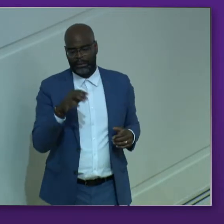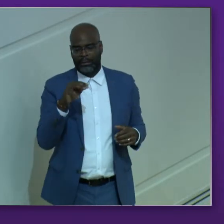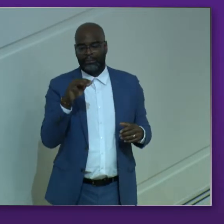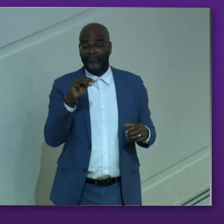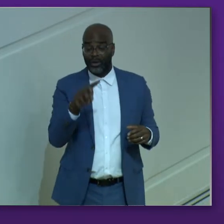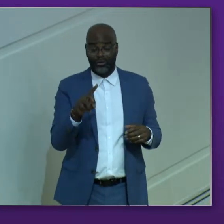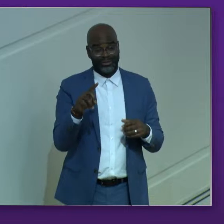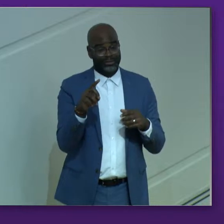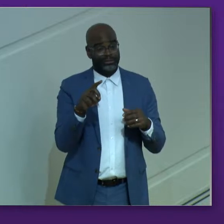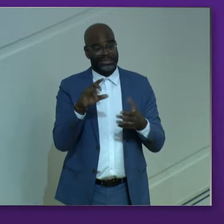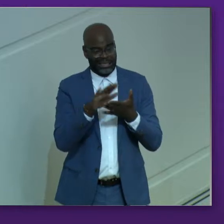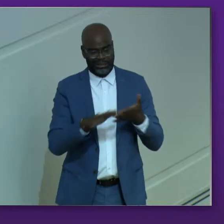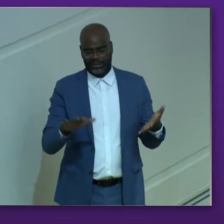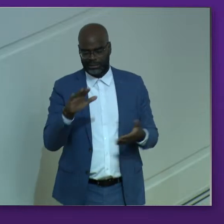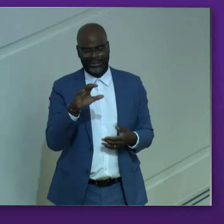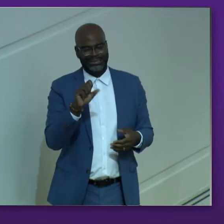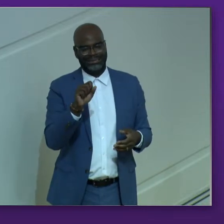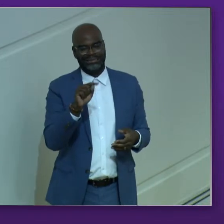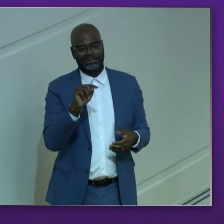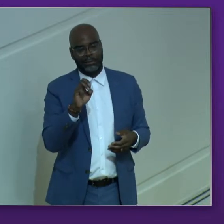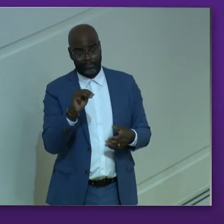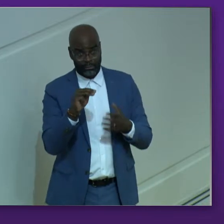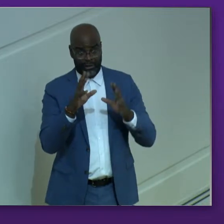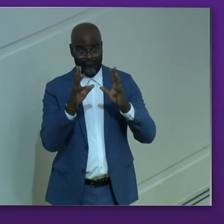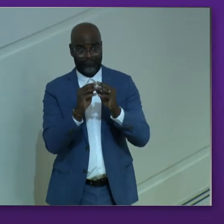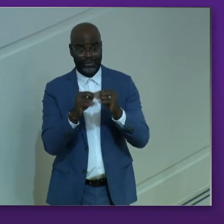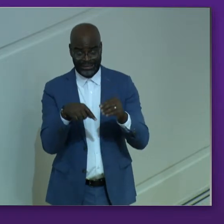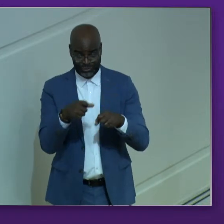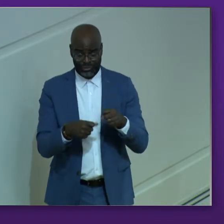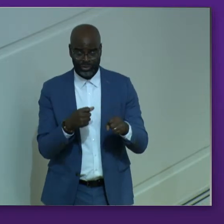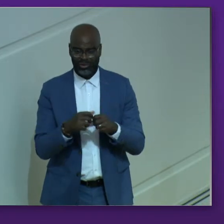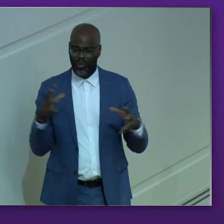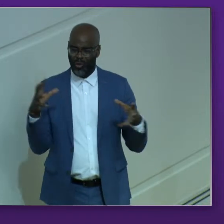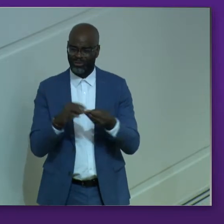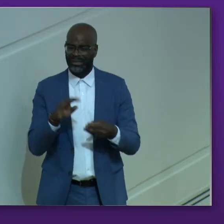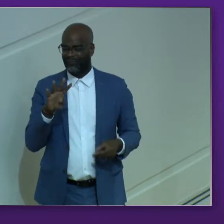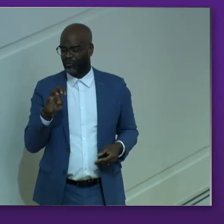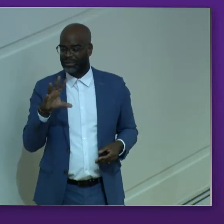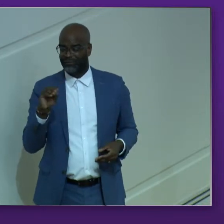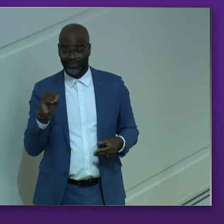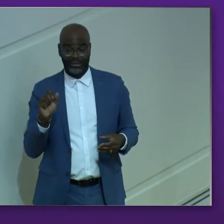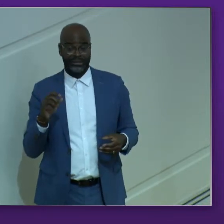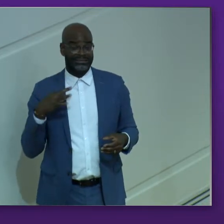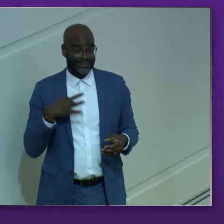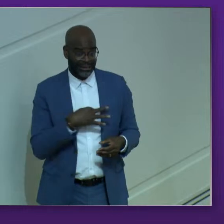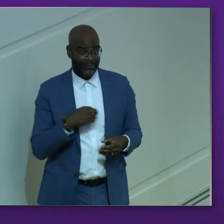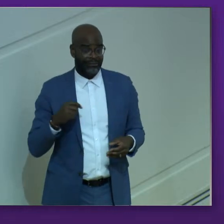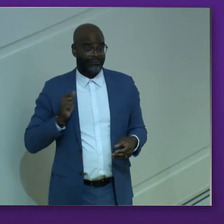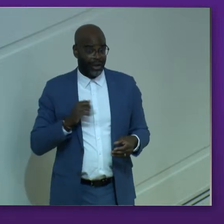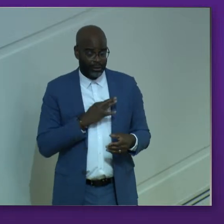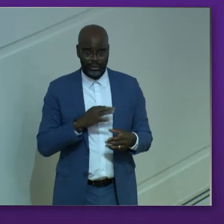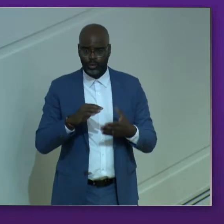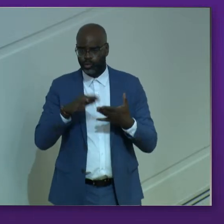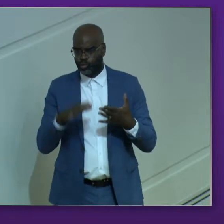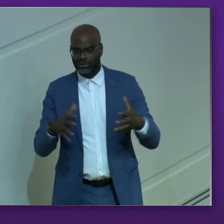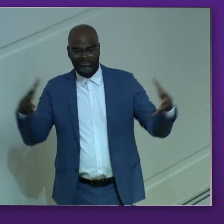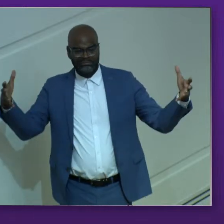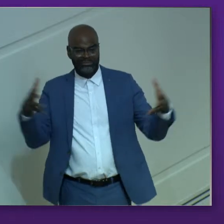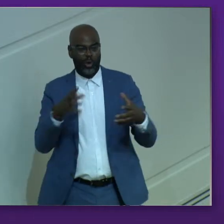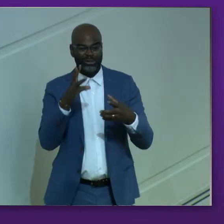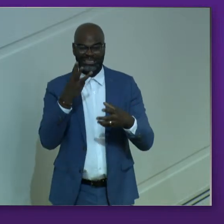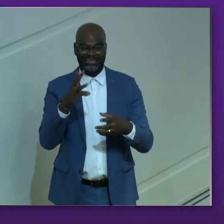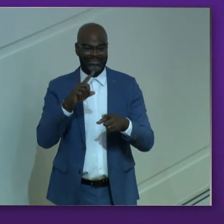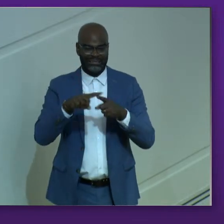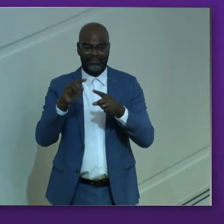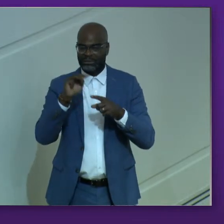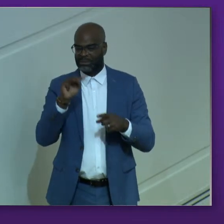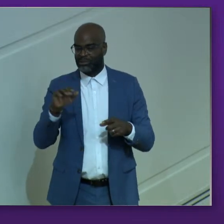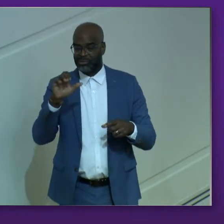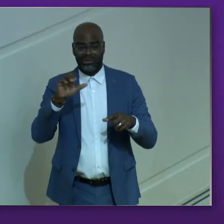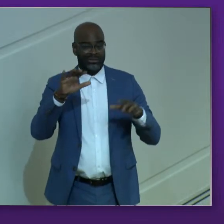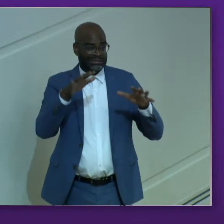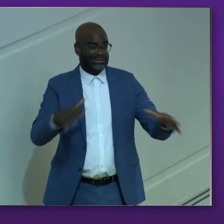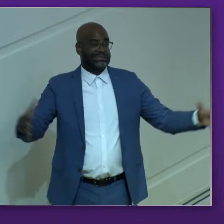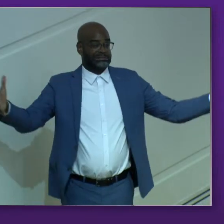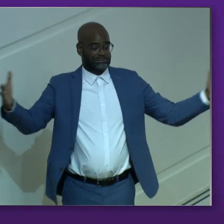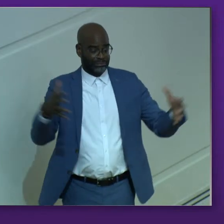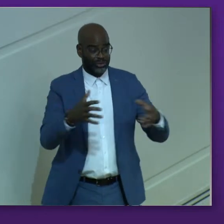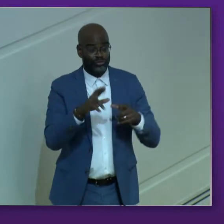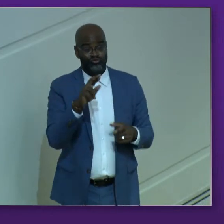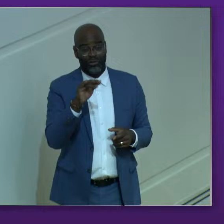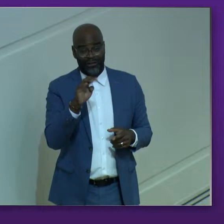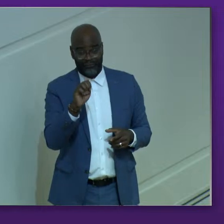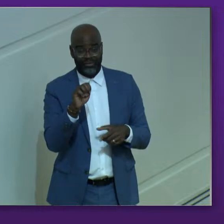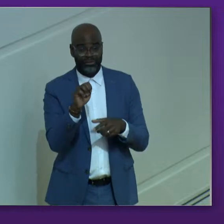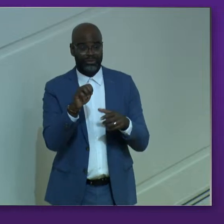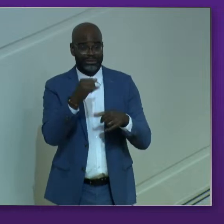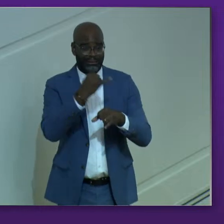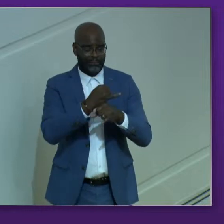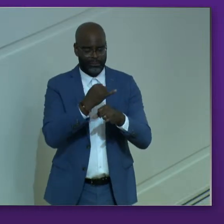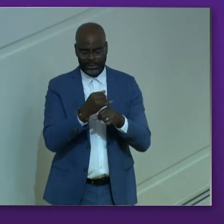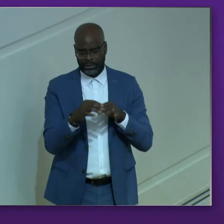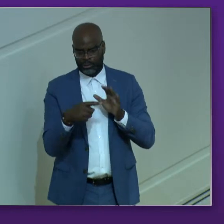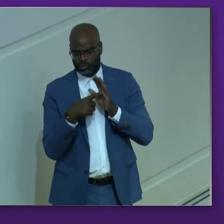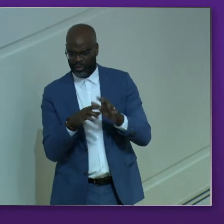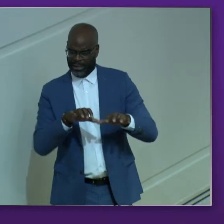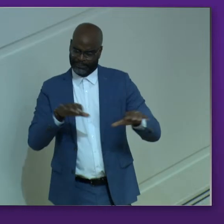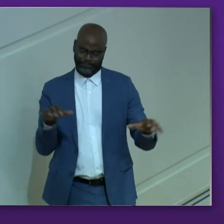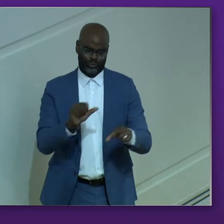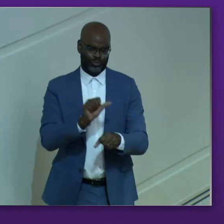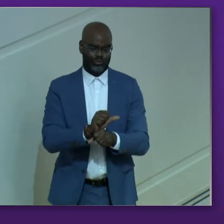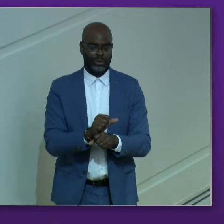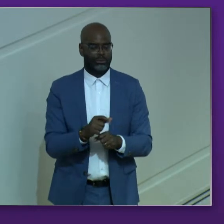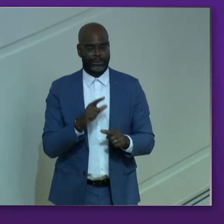ACADEMICS.